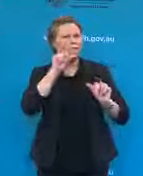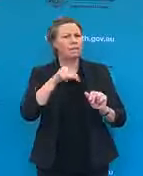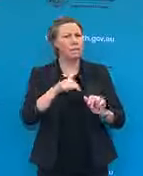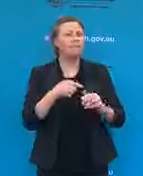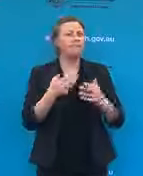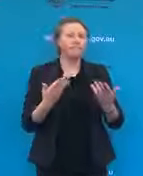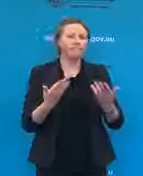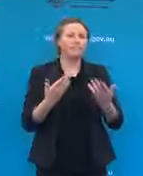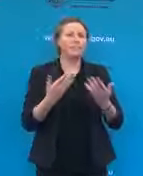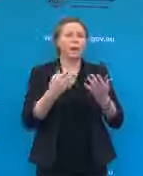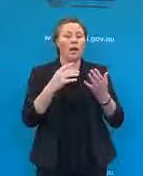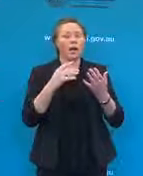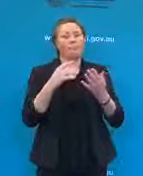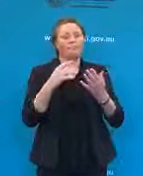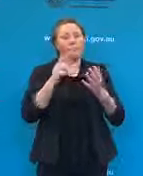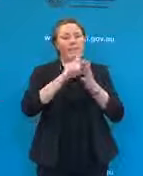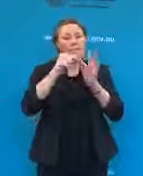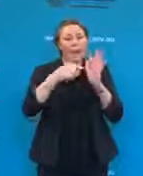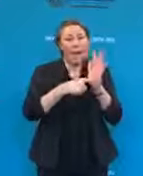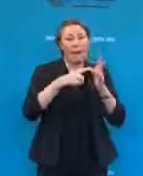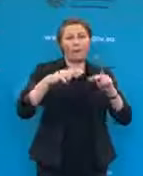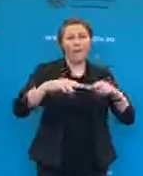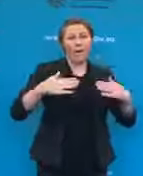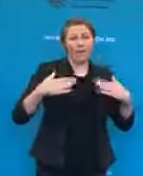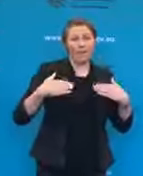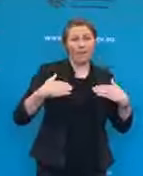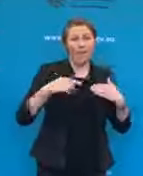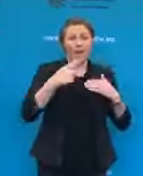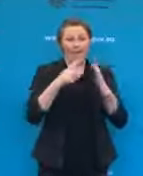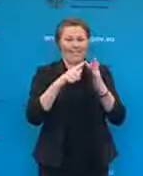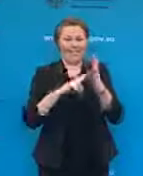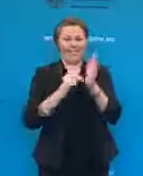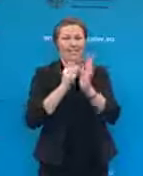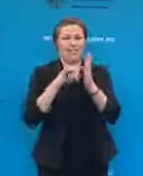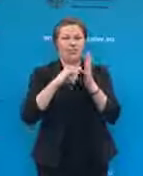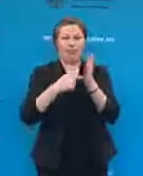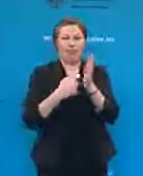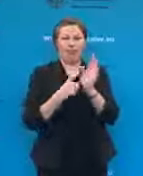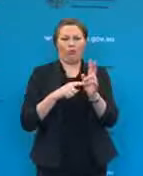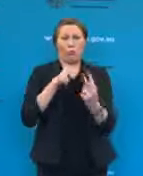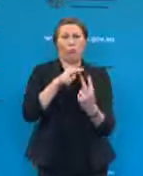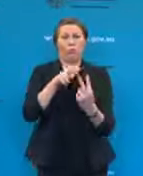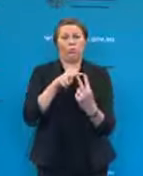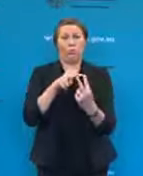of Industry and of Health are doing some very careful work, looking at the scenario around the country.